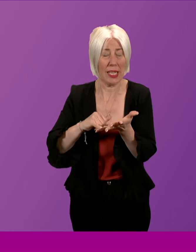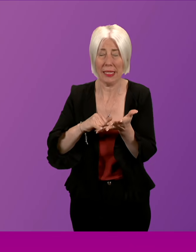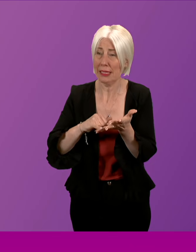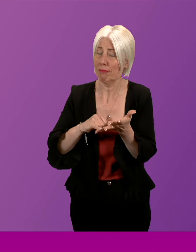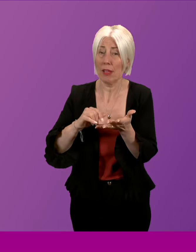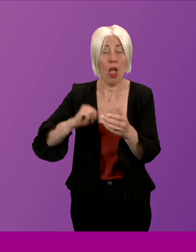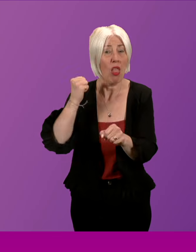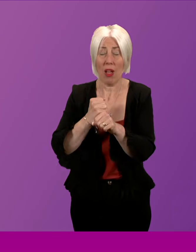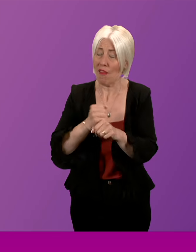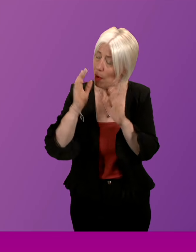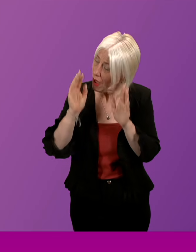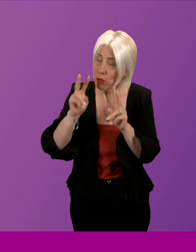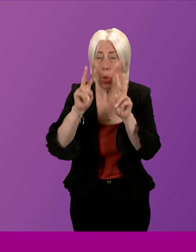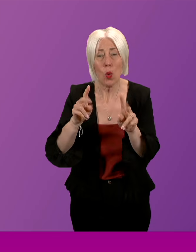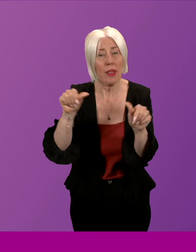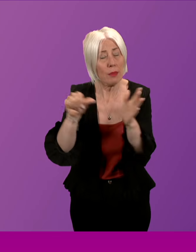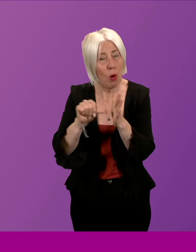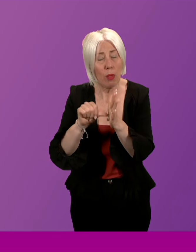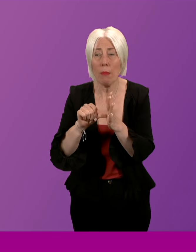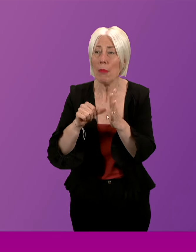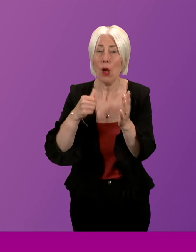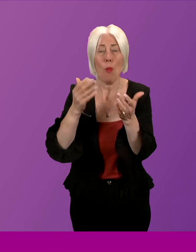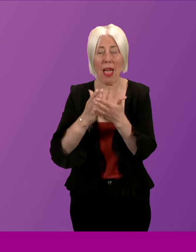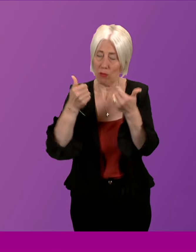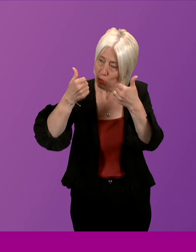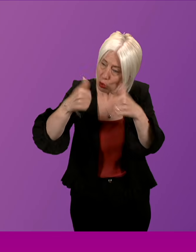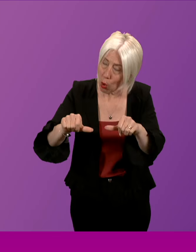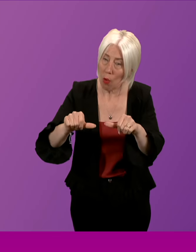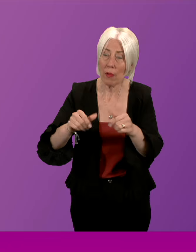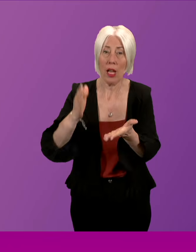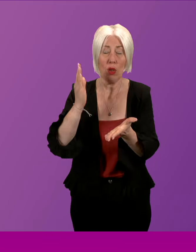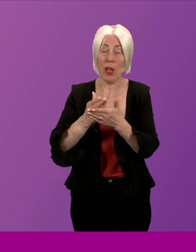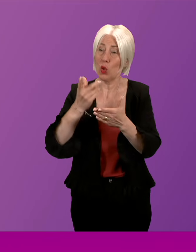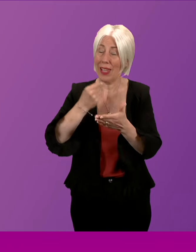must address and resolve that issue so that we can continue our investment programme in health.